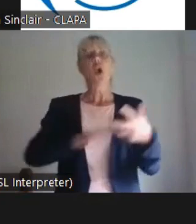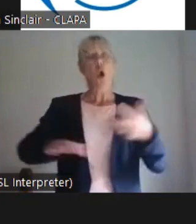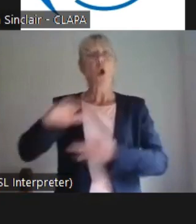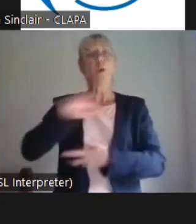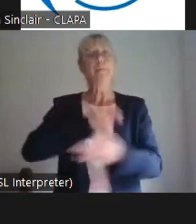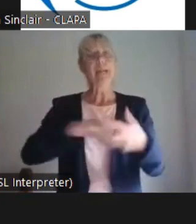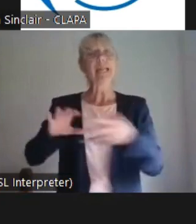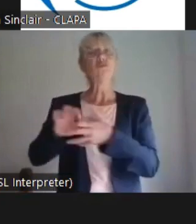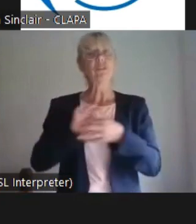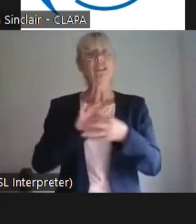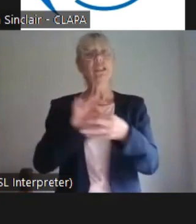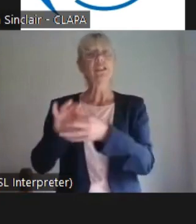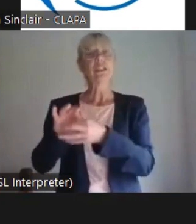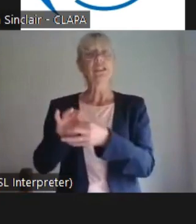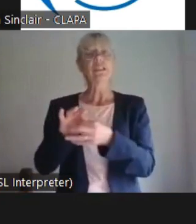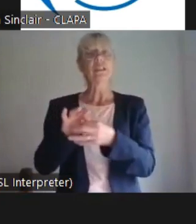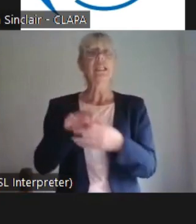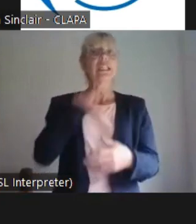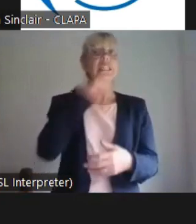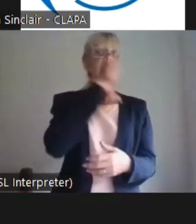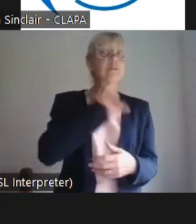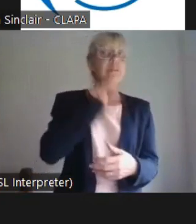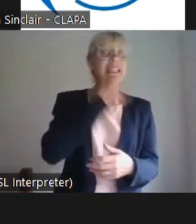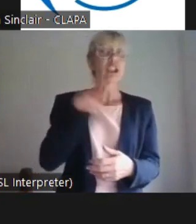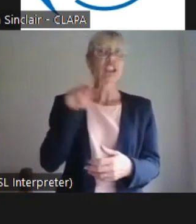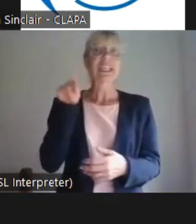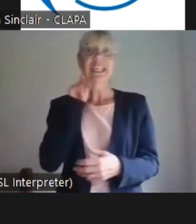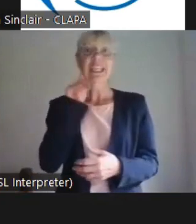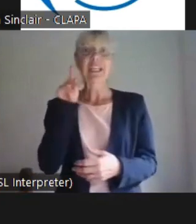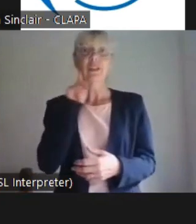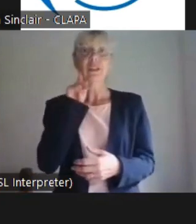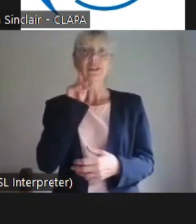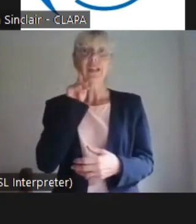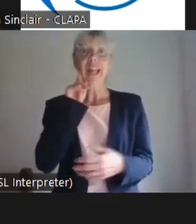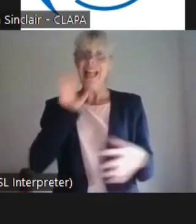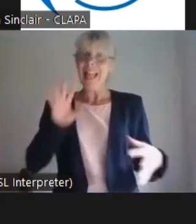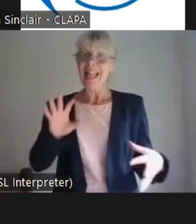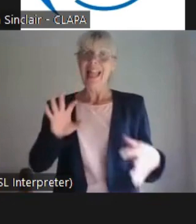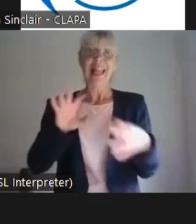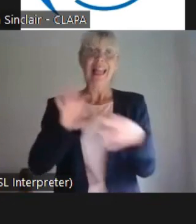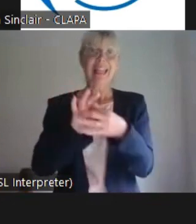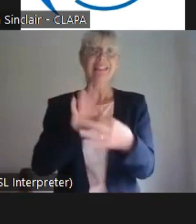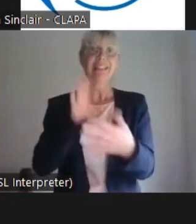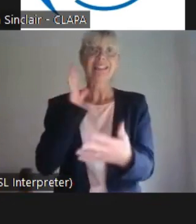we know that speech and hearing as you say are intrinsically linked with each other but it is